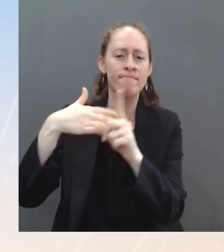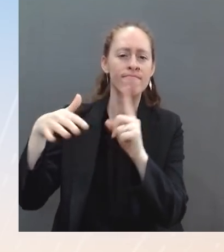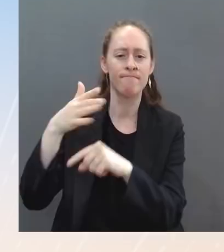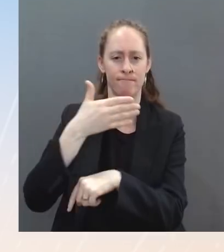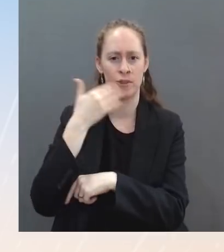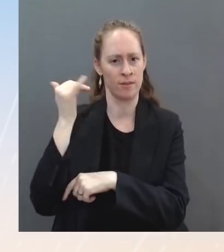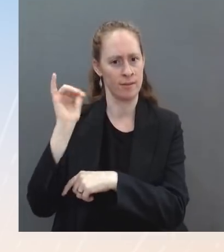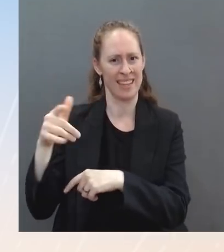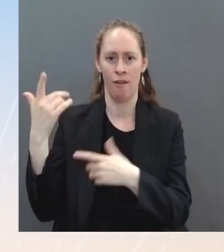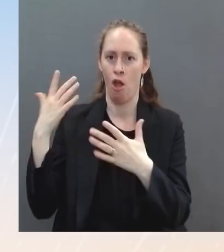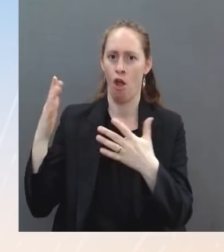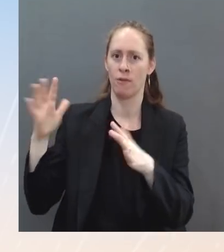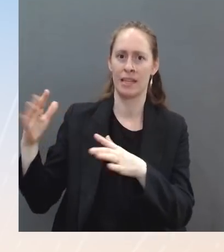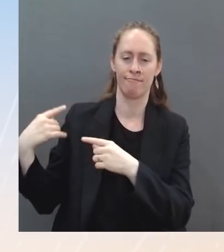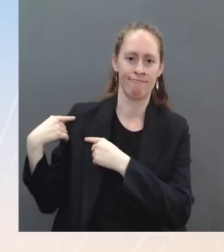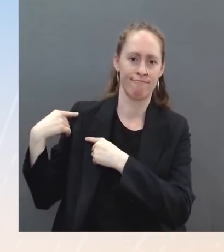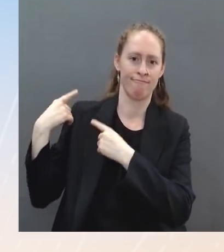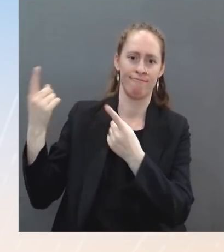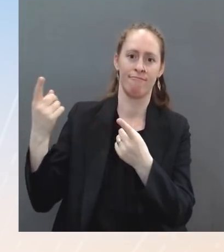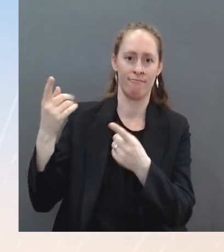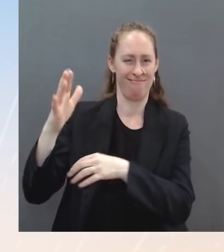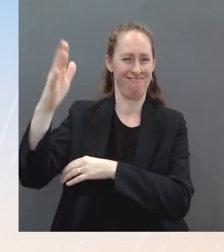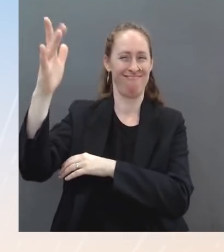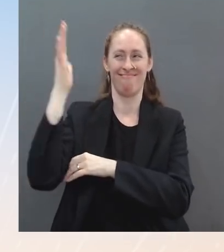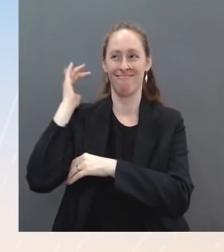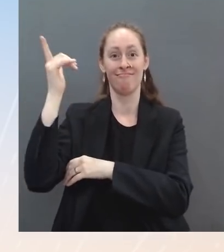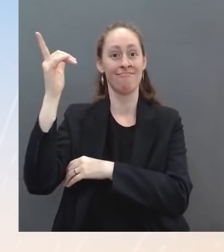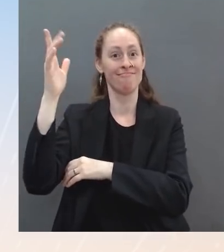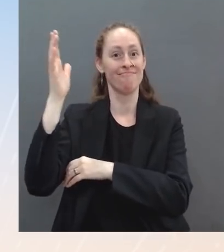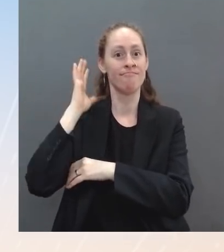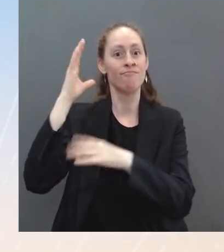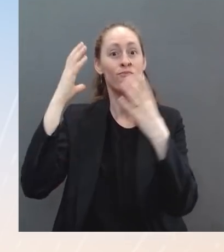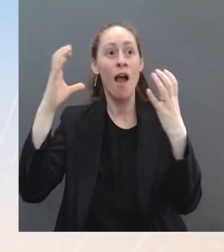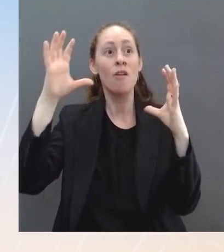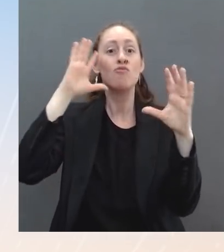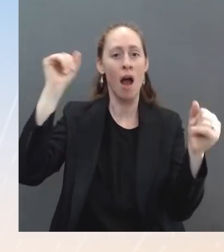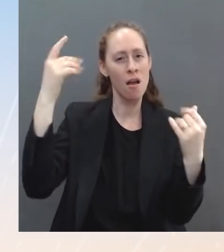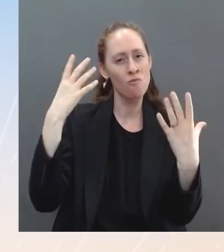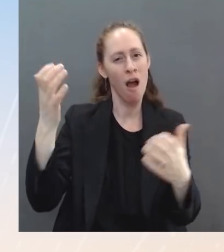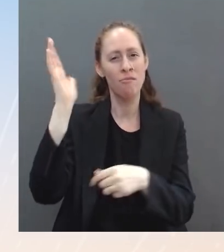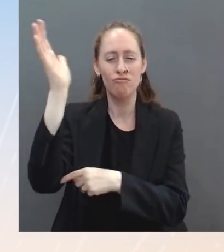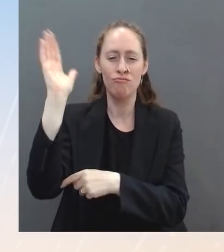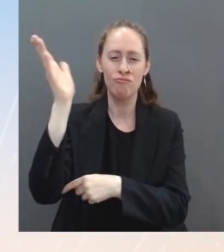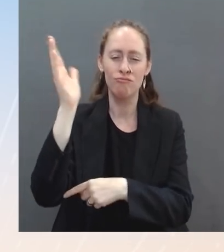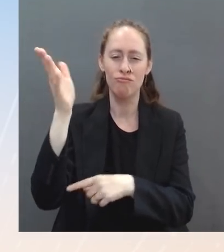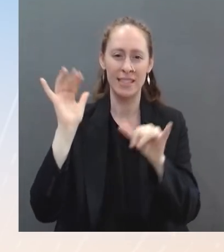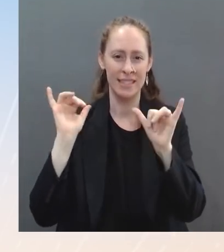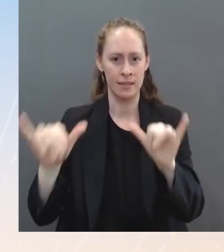that we're taking those strides, because that is -- that is actually the long-term solution here. The Press: On sanctions, the Russian ruble